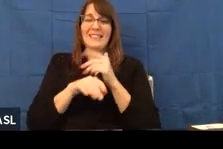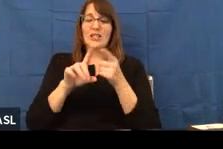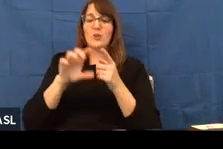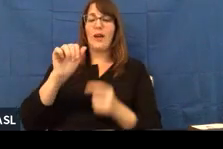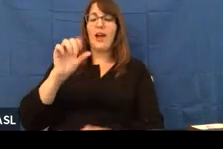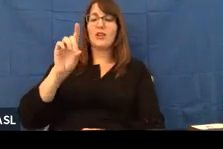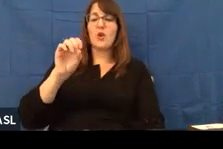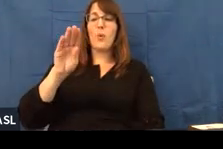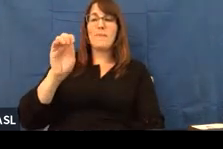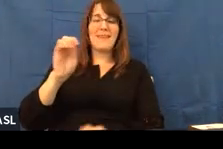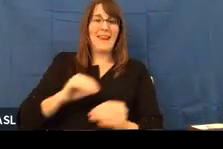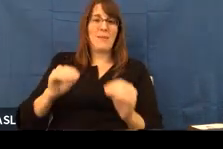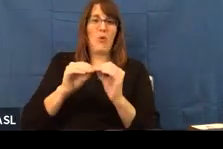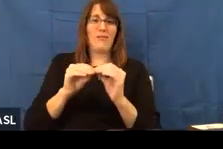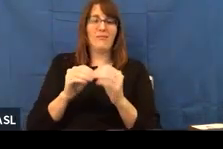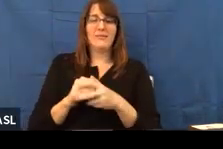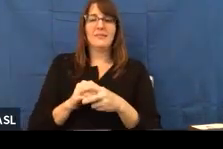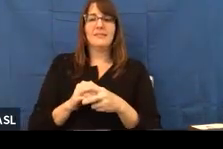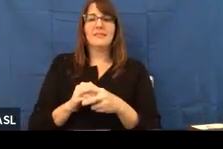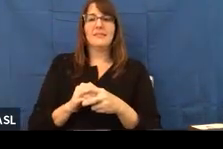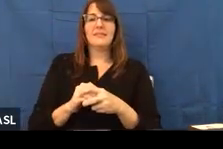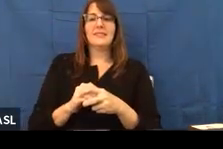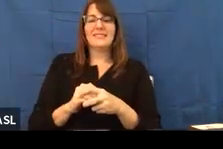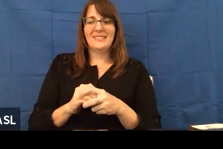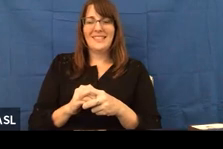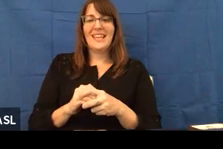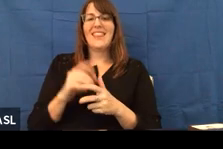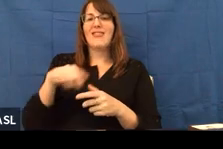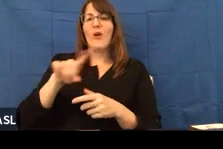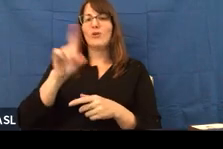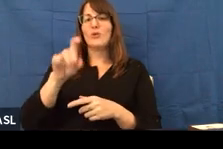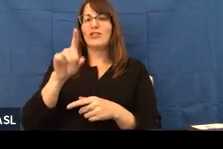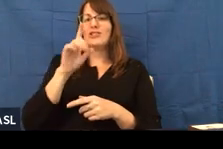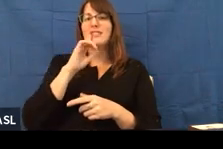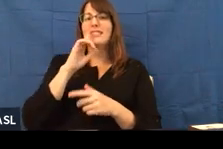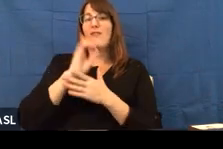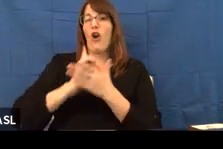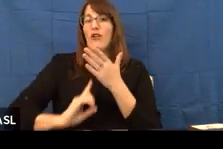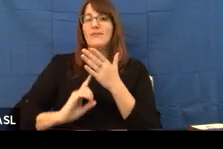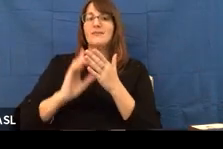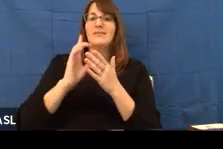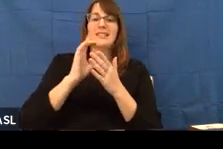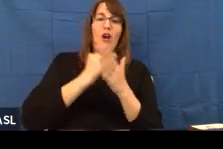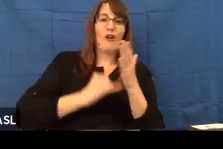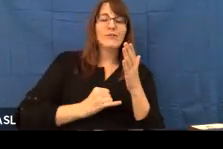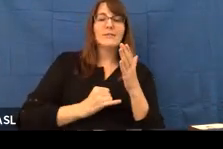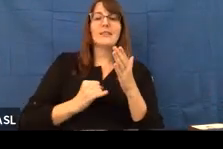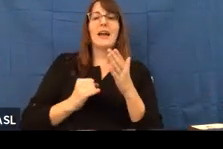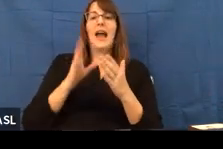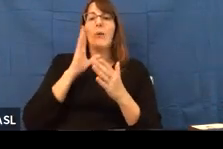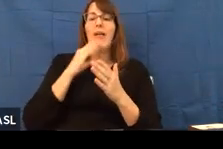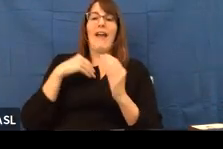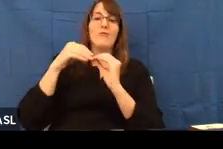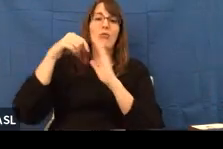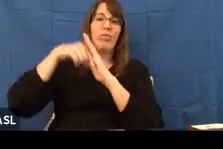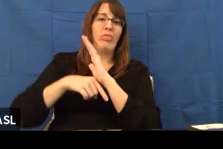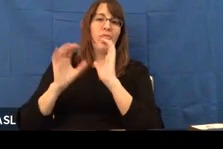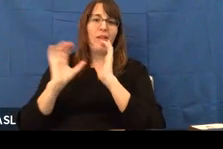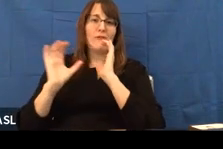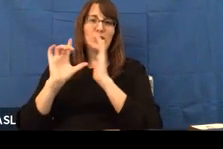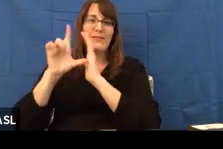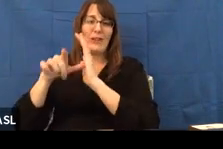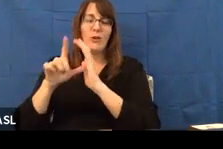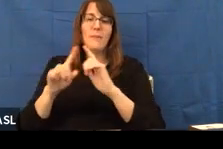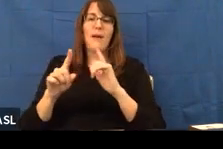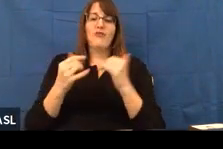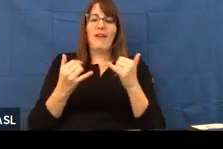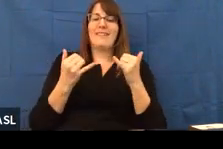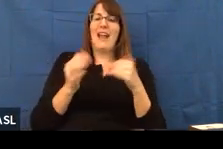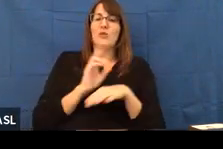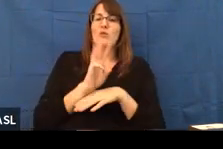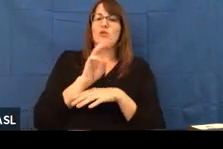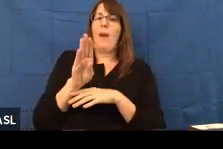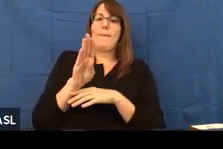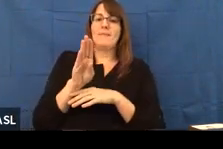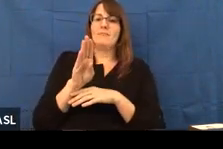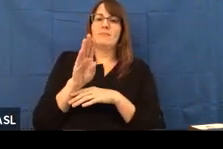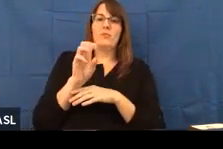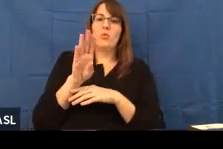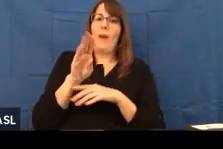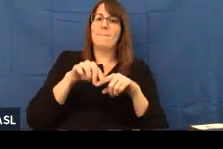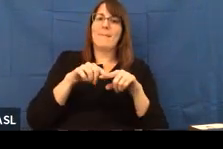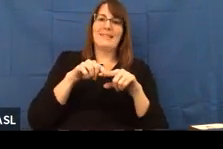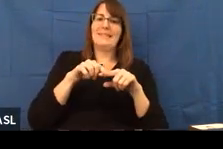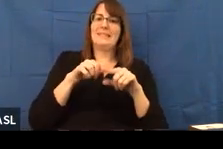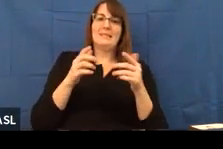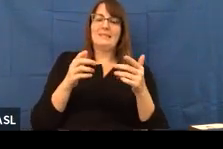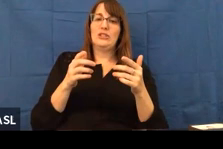Allison Frenzel : Again, any me questions, I will engage in extensive dialogue with you. For now, we would say, find the web based solutions as a way to teach basic foundational skills design concepts can be taught through canvas.